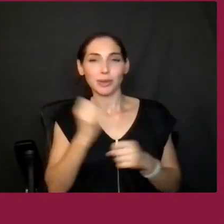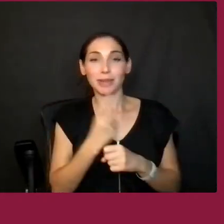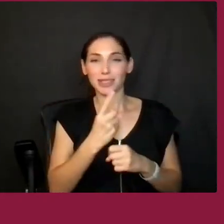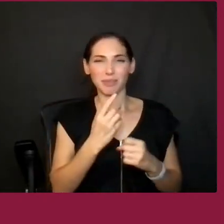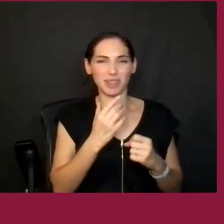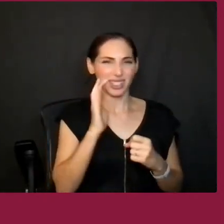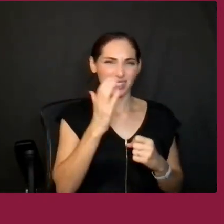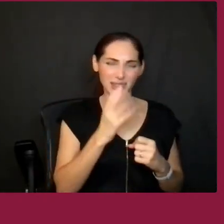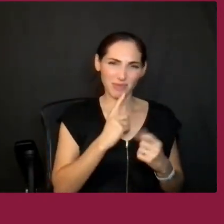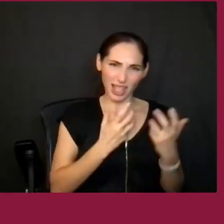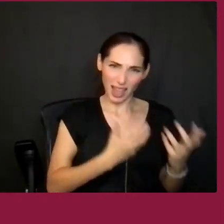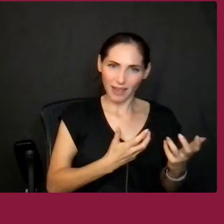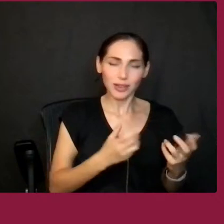And then it was like, okay, okay.